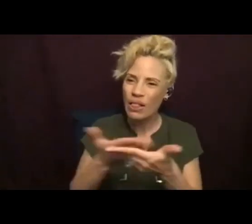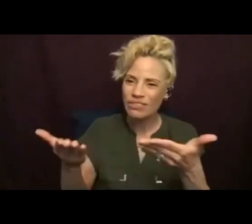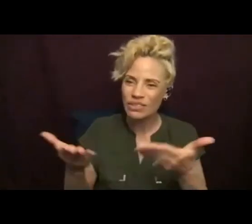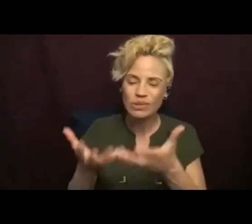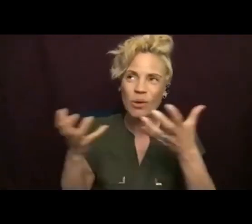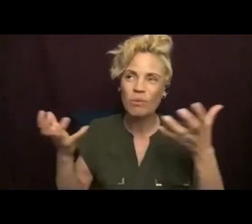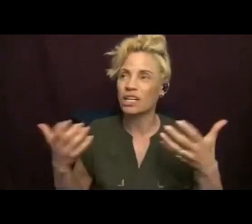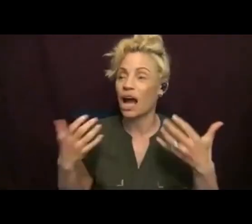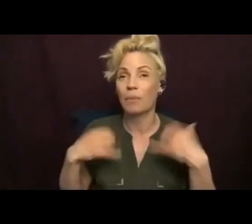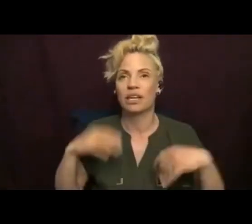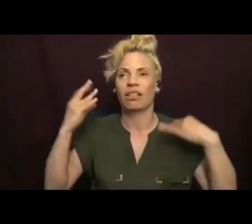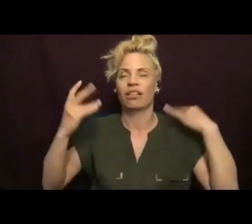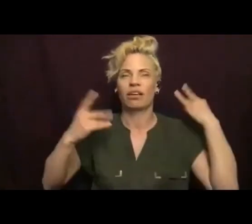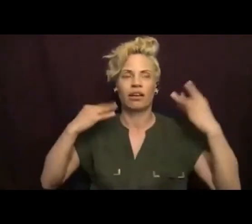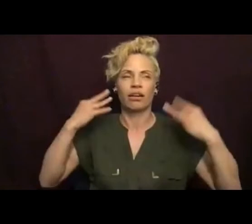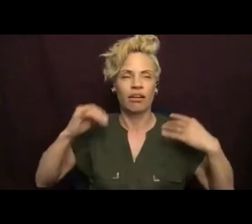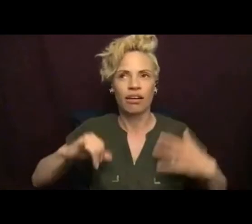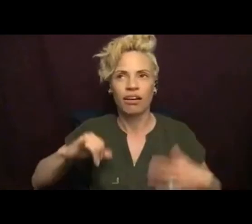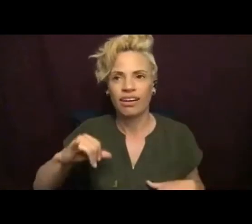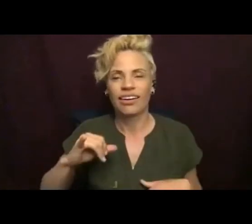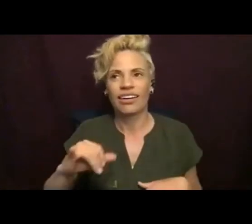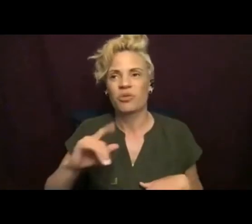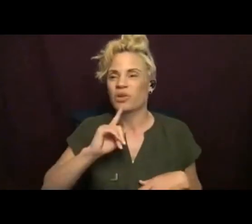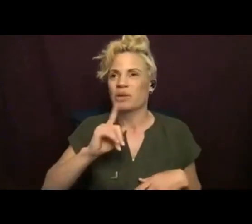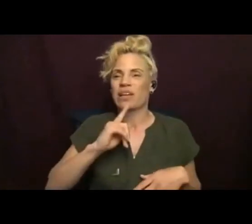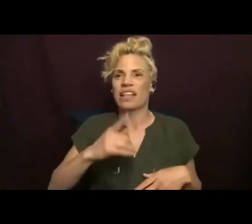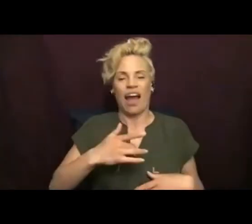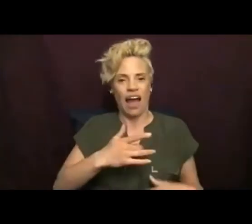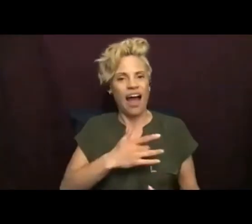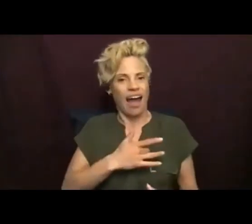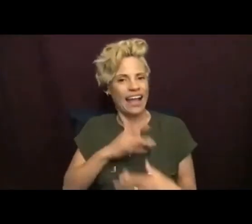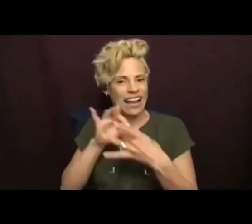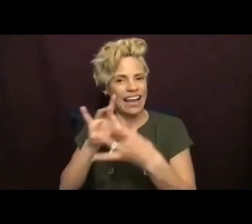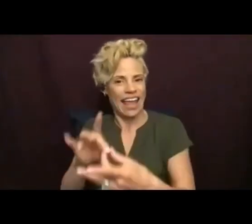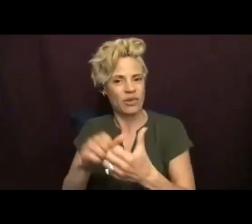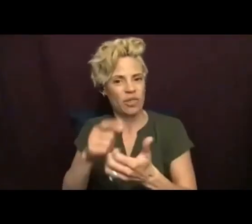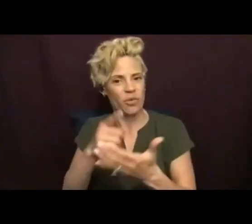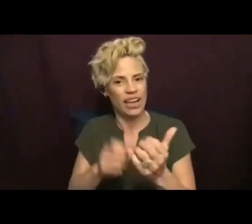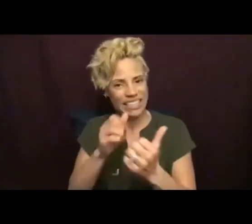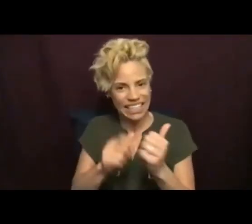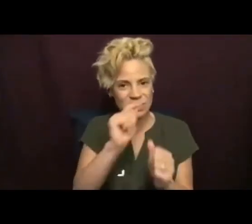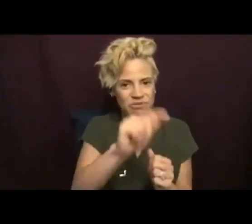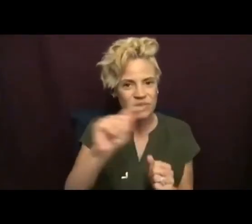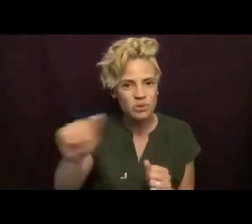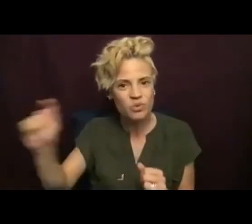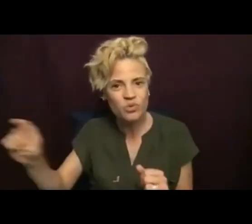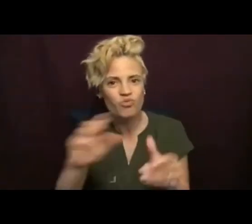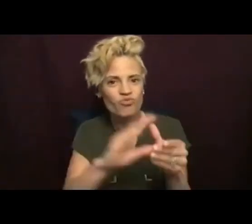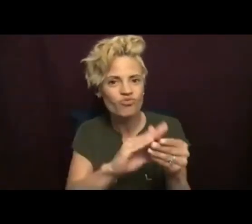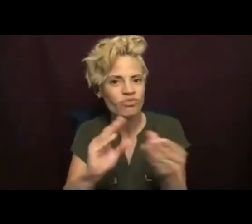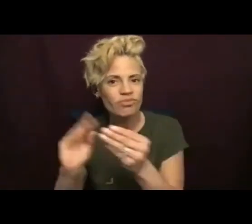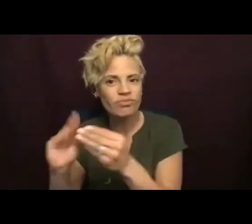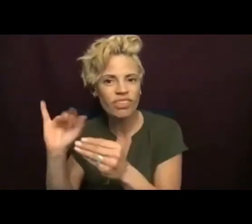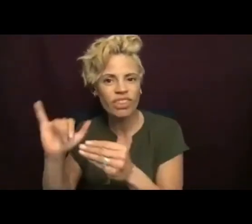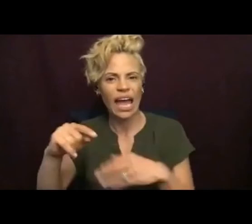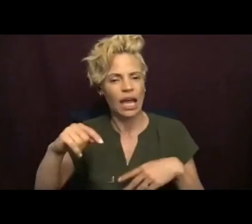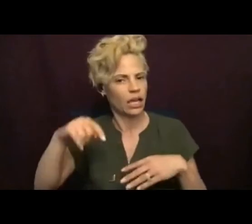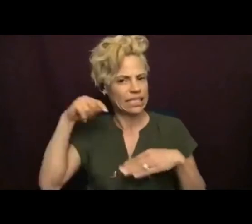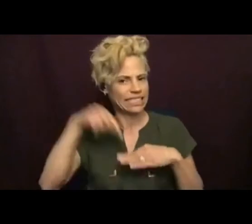and really, really connect with what you all were saying about just that deep understanding and knowledge